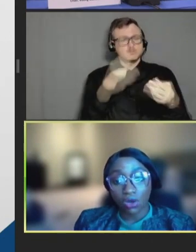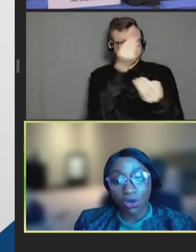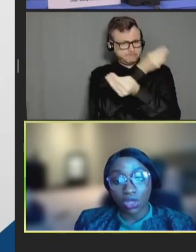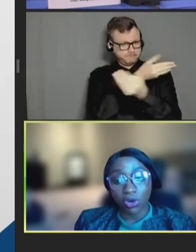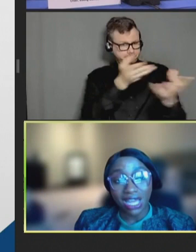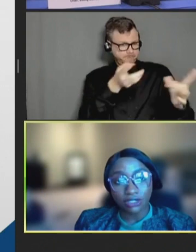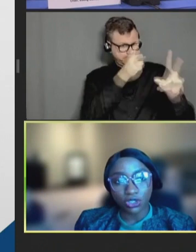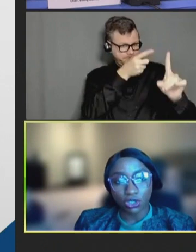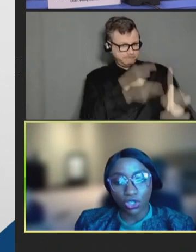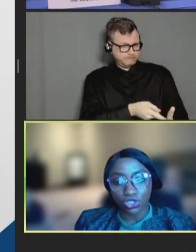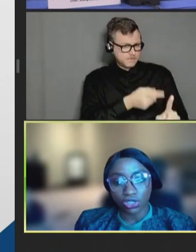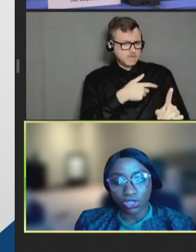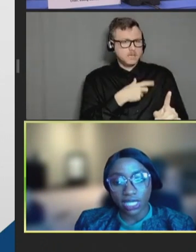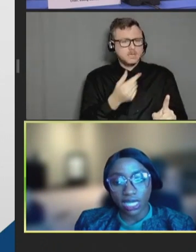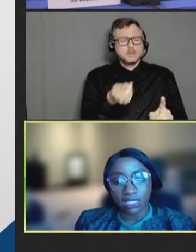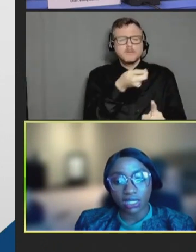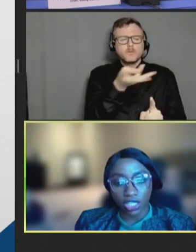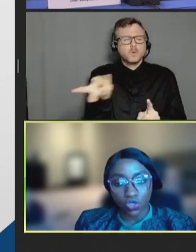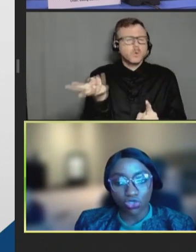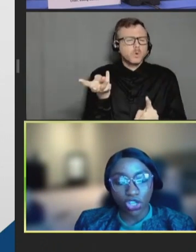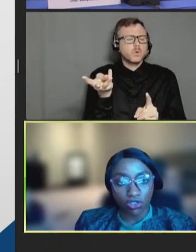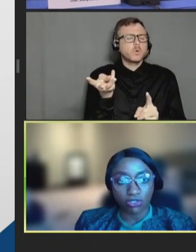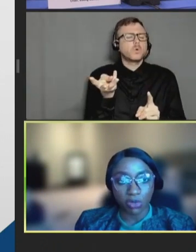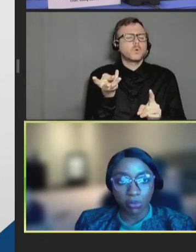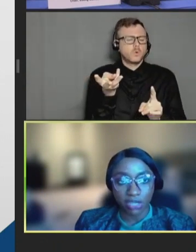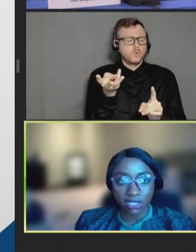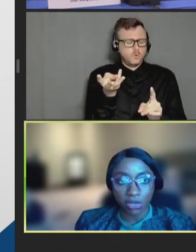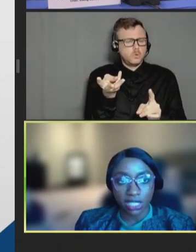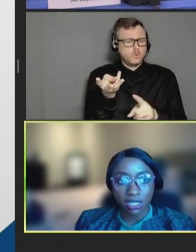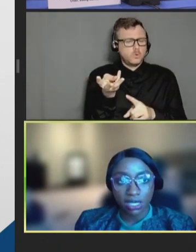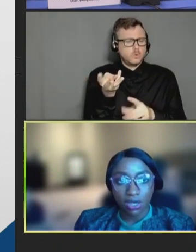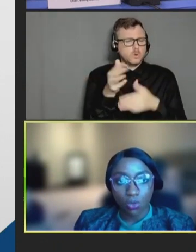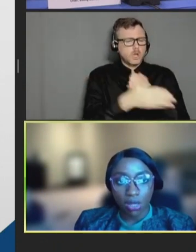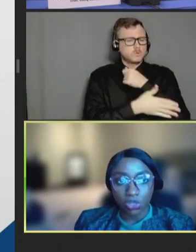there were a handful of countries that had started to recover from the pandemic, while